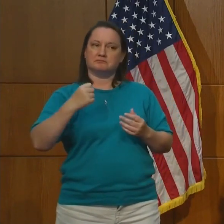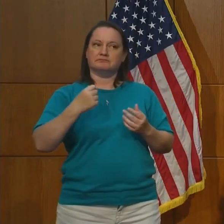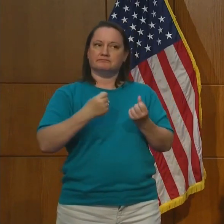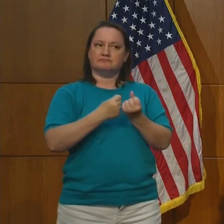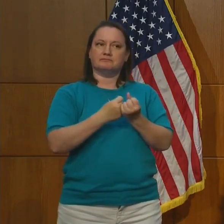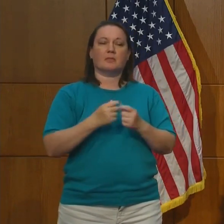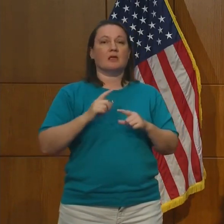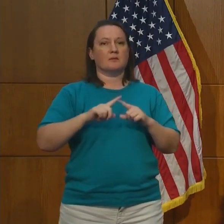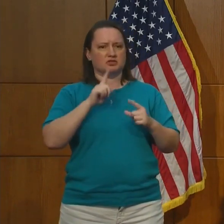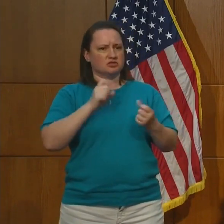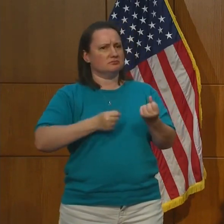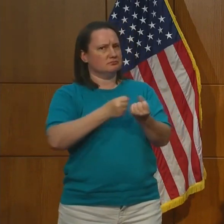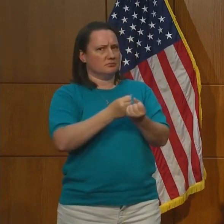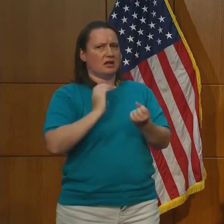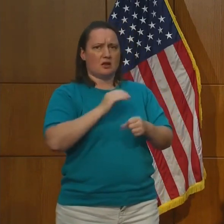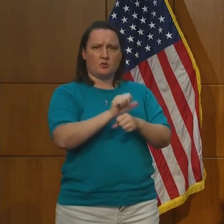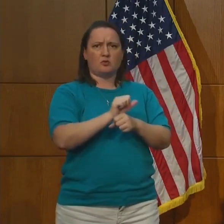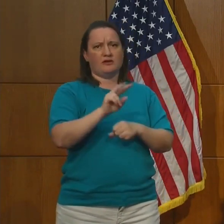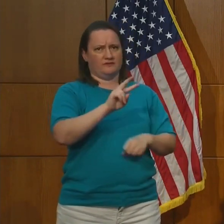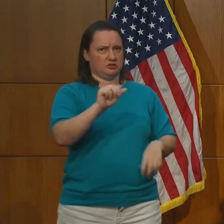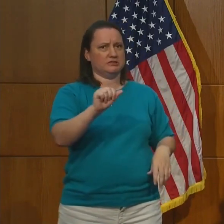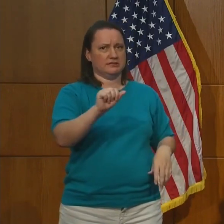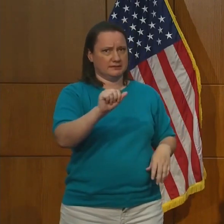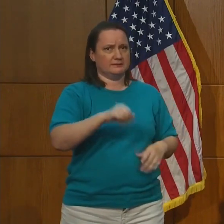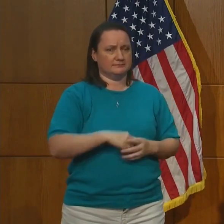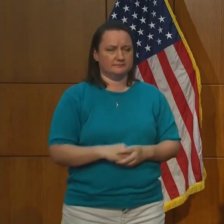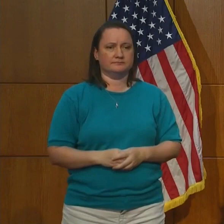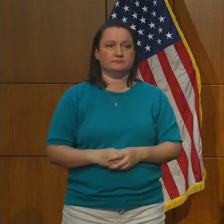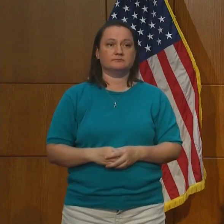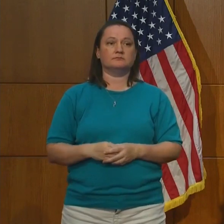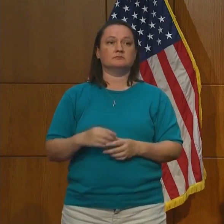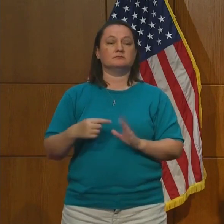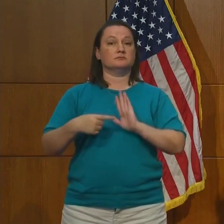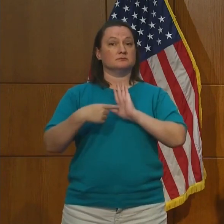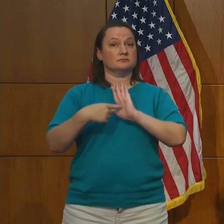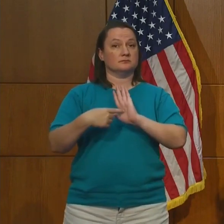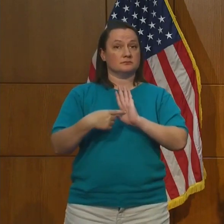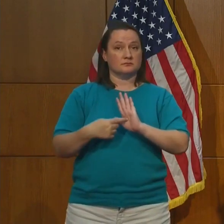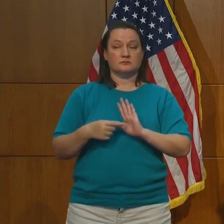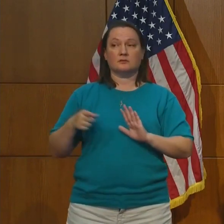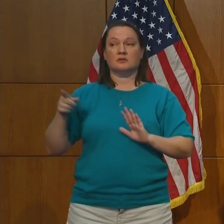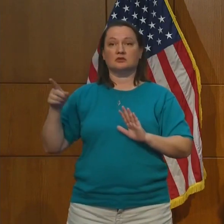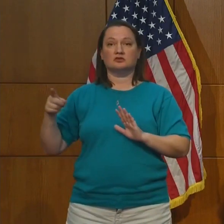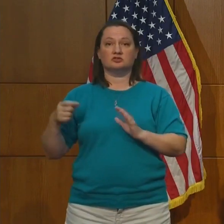DID TALK ABOUT THAT BUT IT WAS AN OPTION THAT I MADE AND-